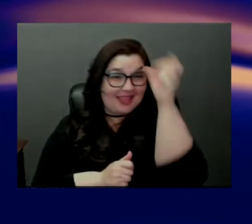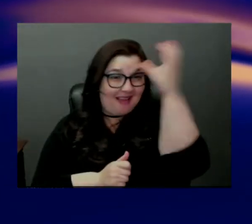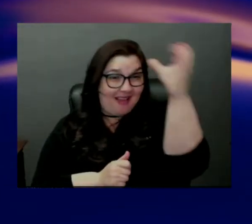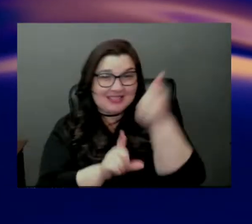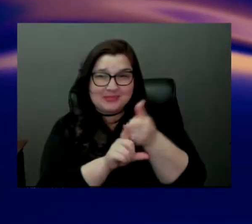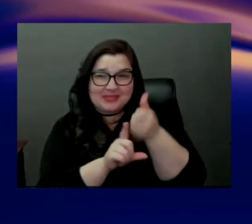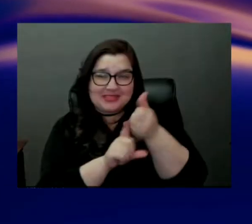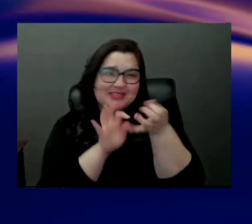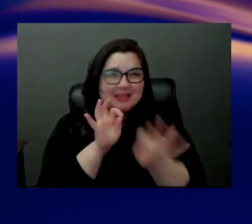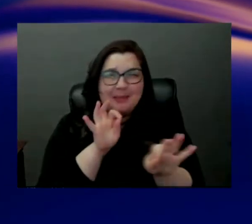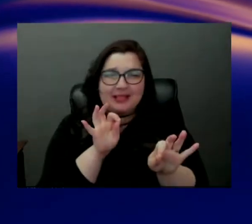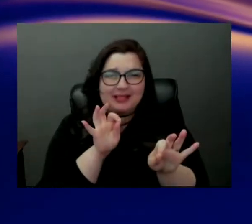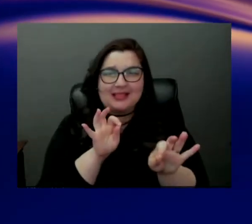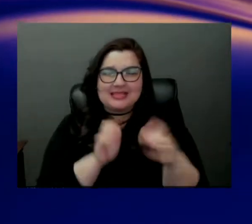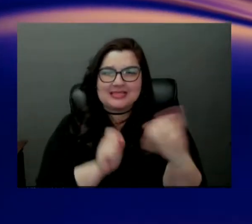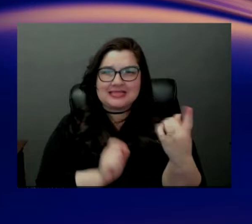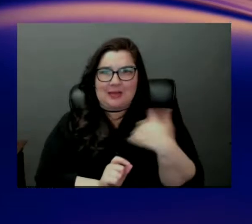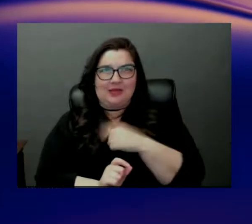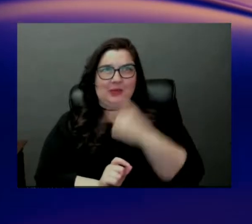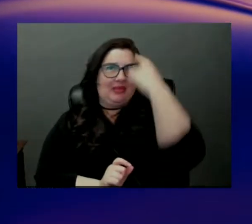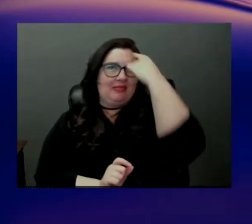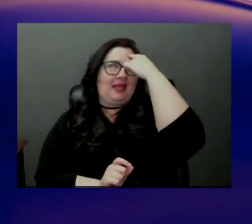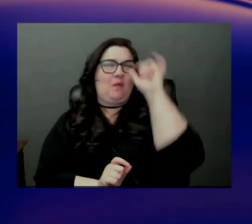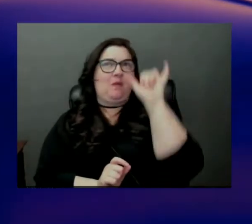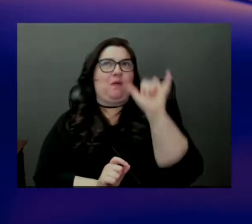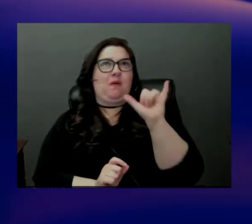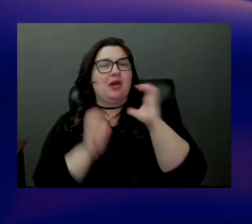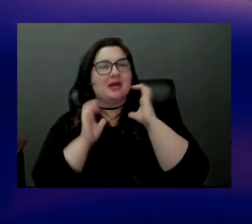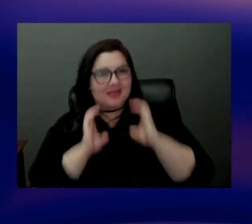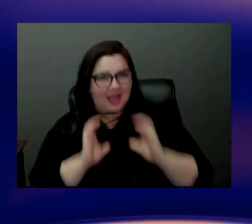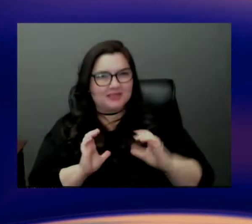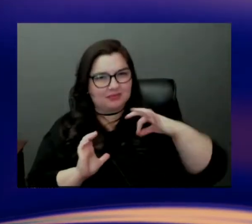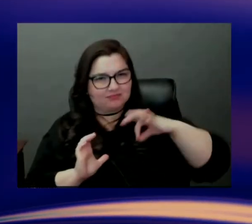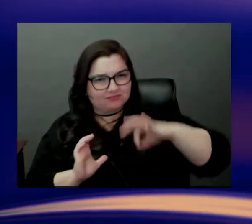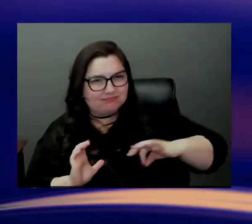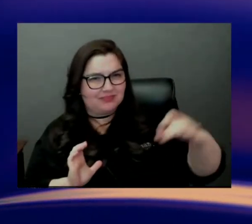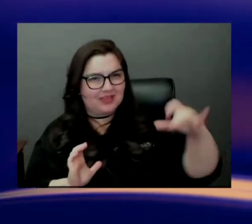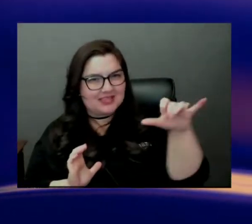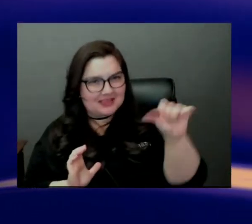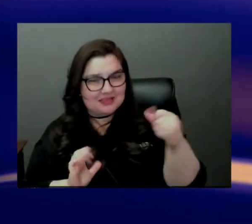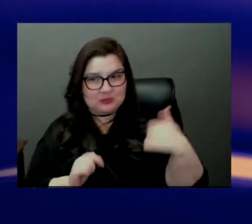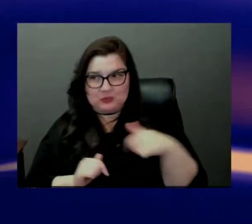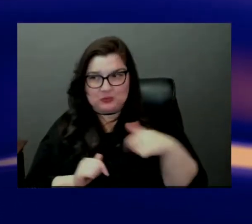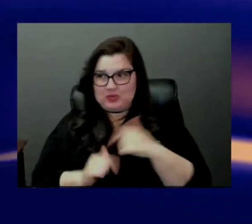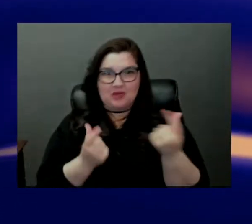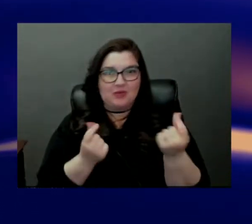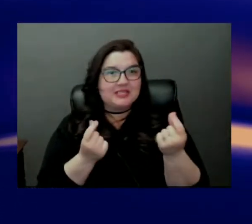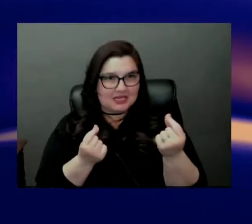that customers really will find a lot of benefit to is what we've done is when you look at a window server